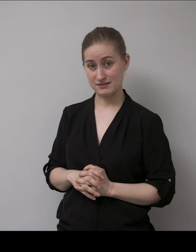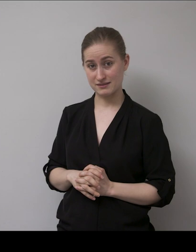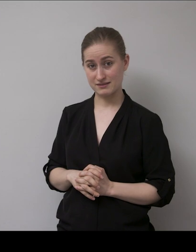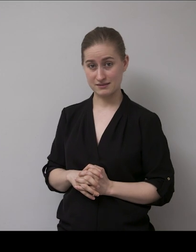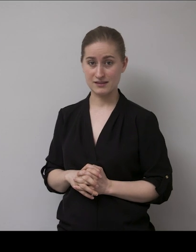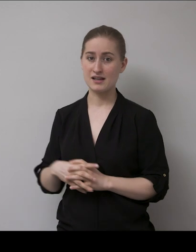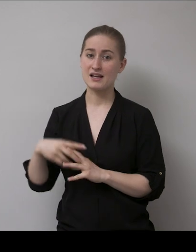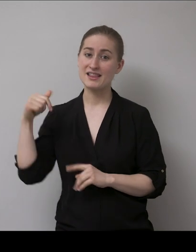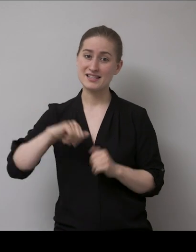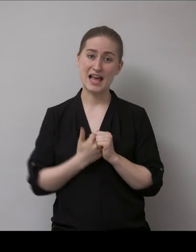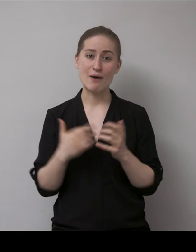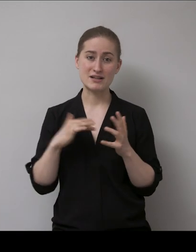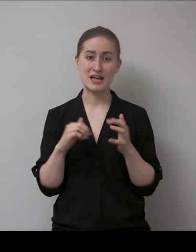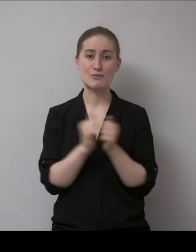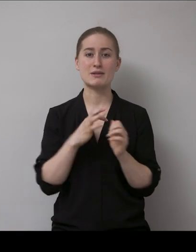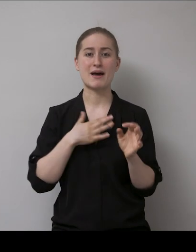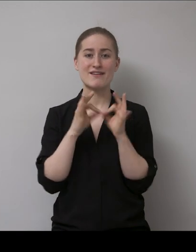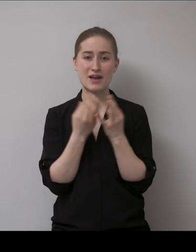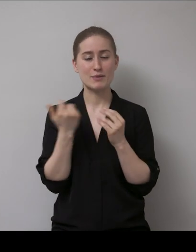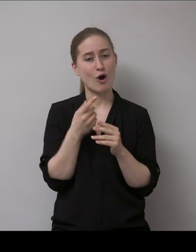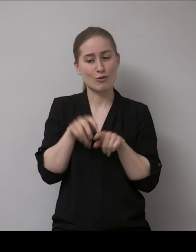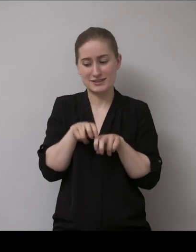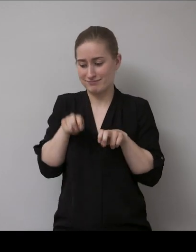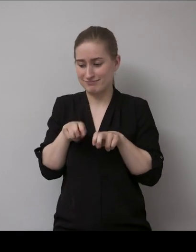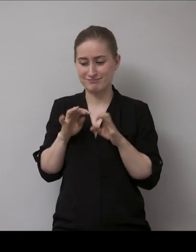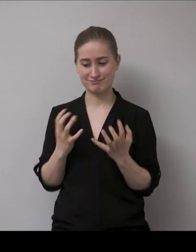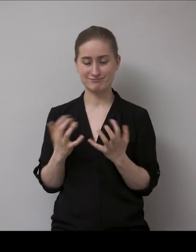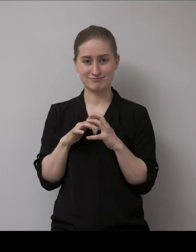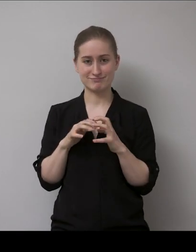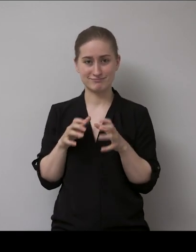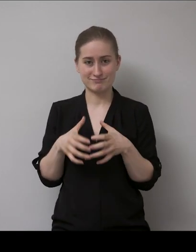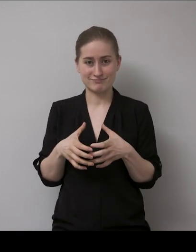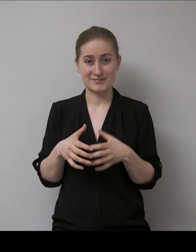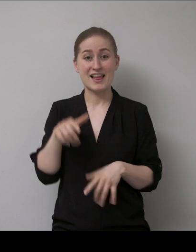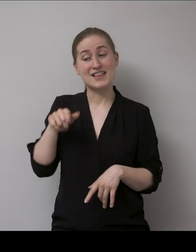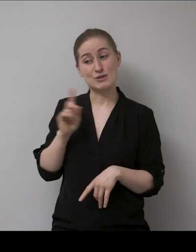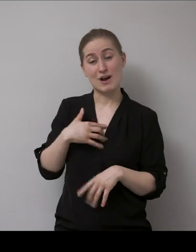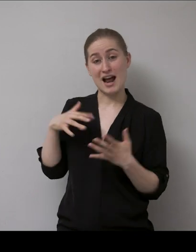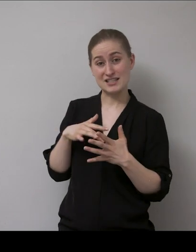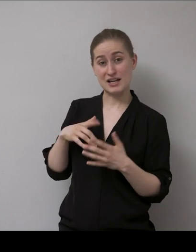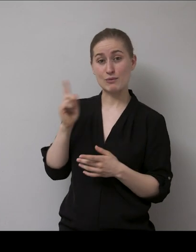This is how I studied, (boy giggles) with my family always by my side. So this is where I studied, and this is where I wrote my capstone.